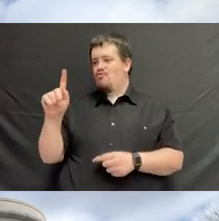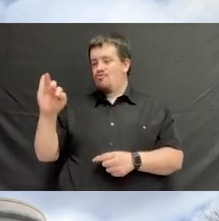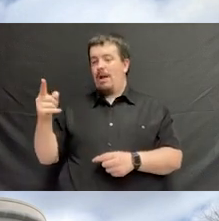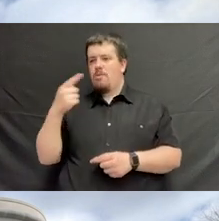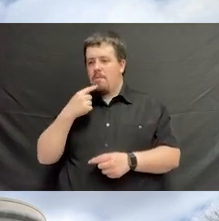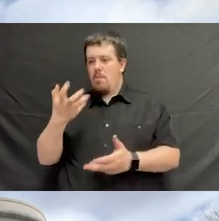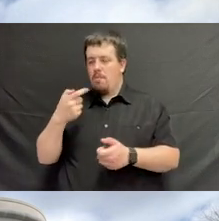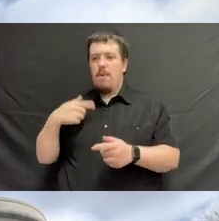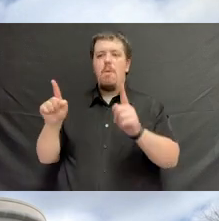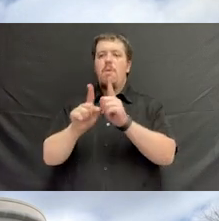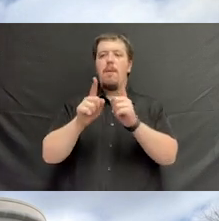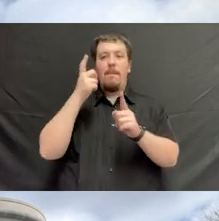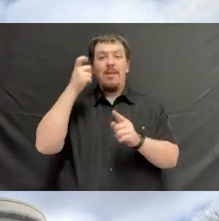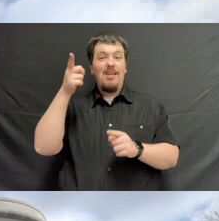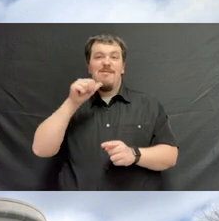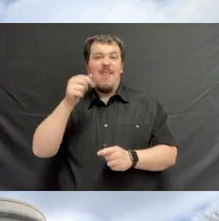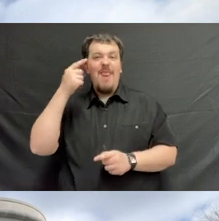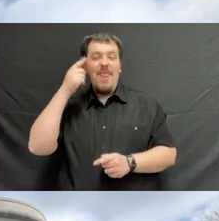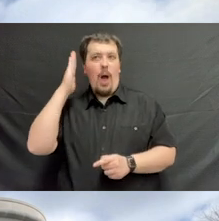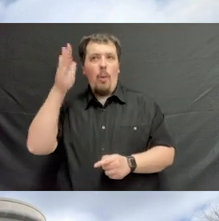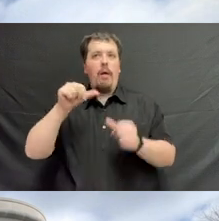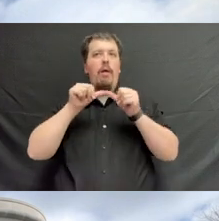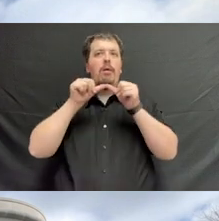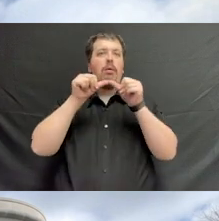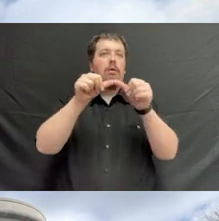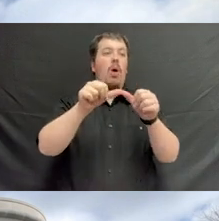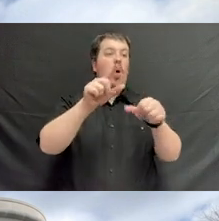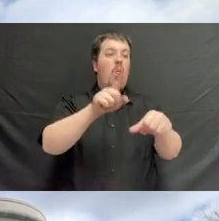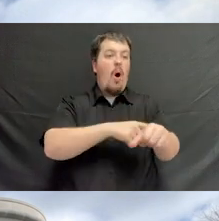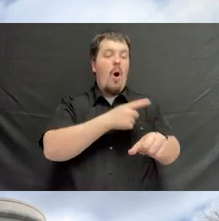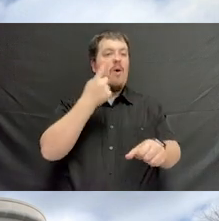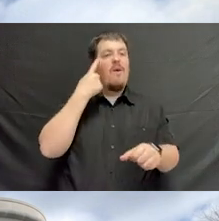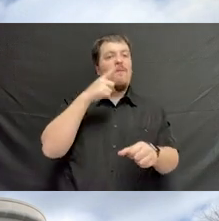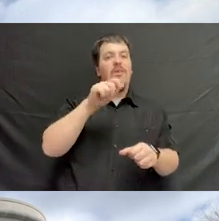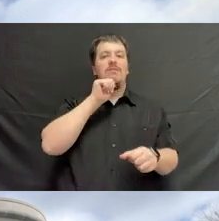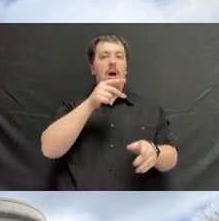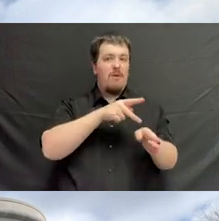because he didn't think I was gonna be lasting long at the amateur level, and he was right.